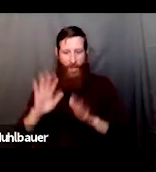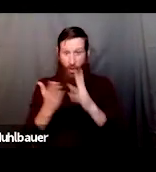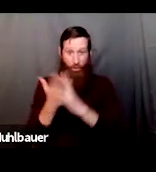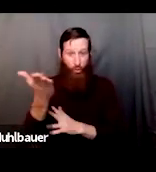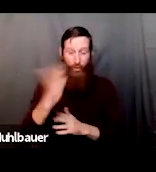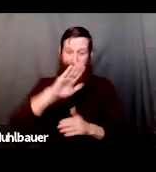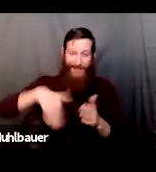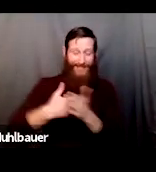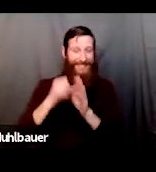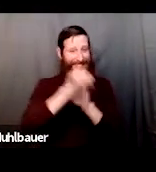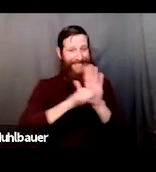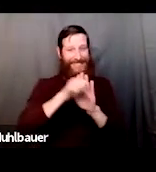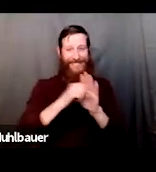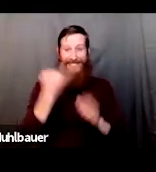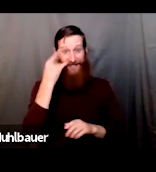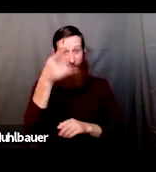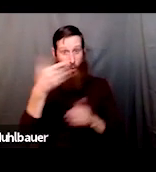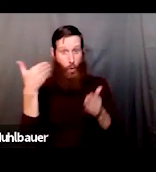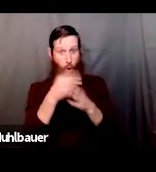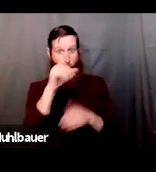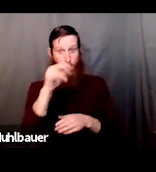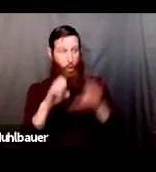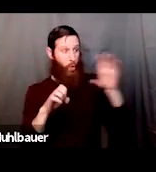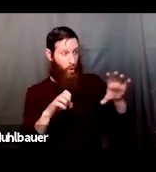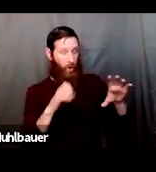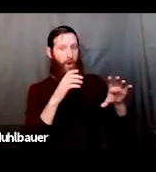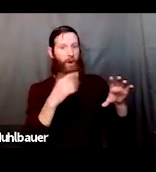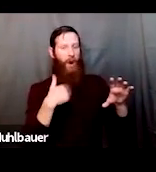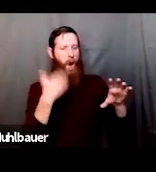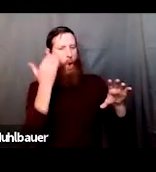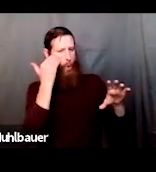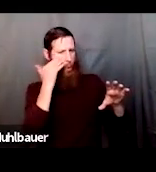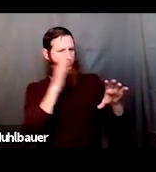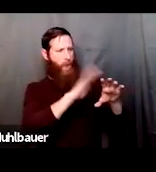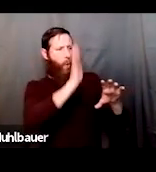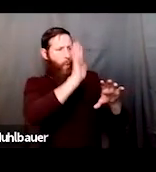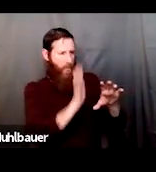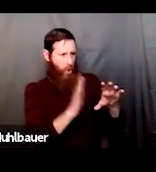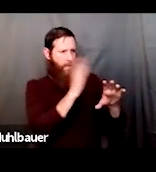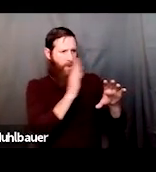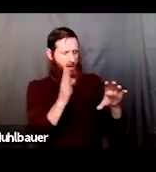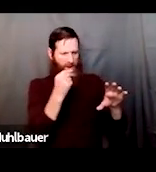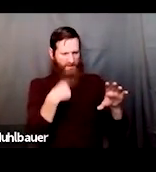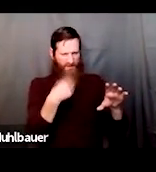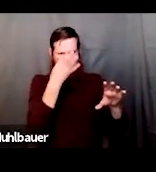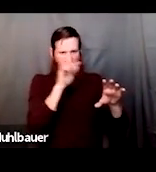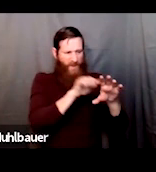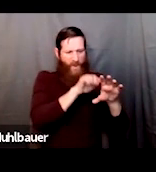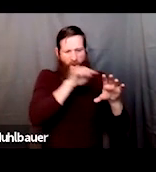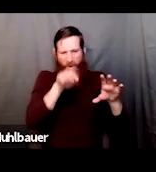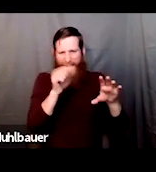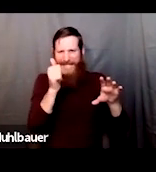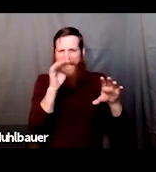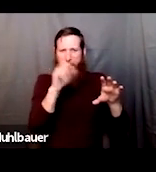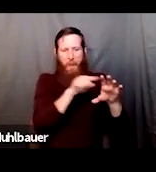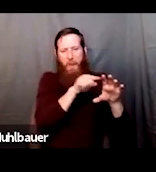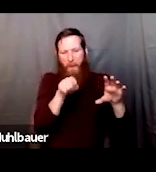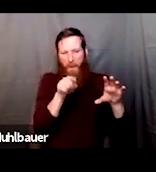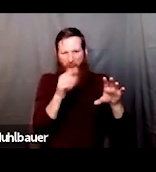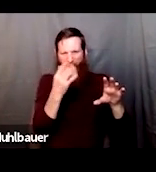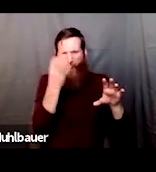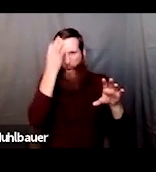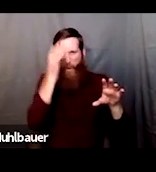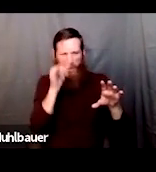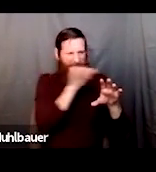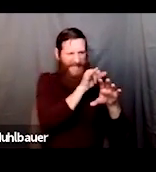So if you are really close to another zone and am familiar with the weather patterns, and you are very close to the next zone,then it might be appropriate, but